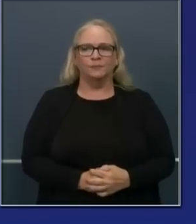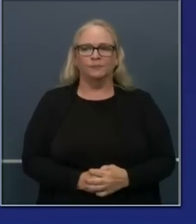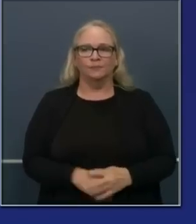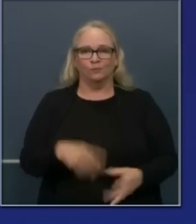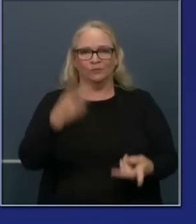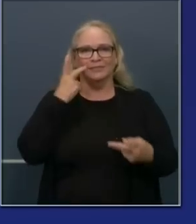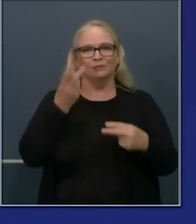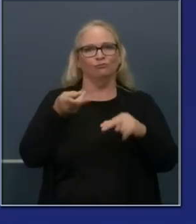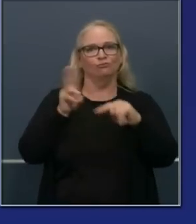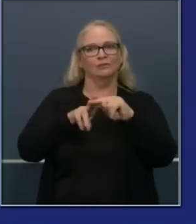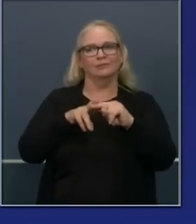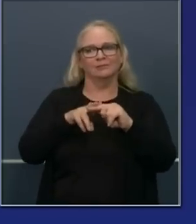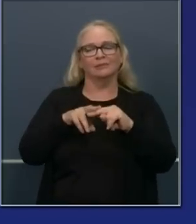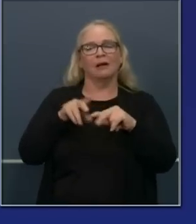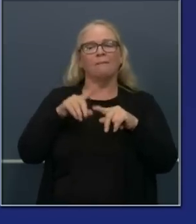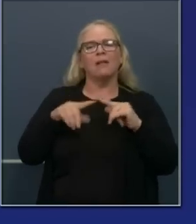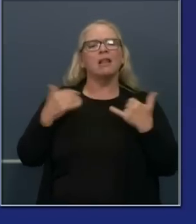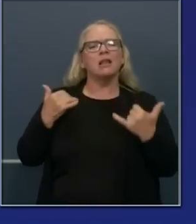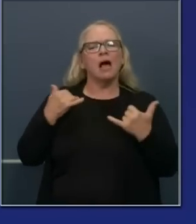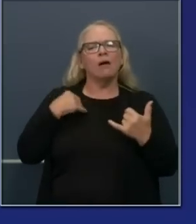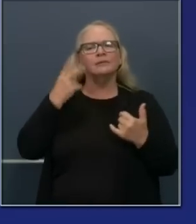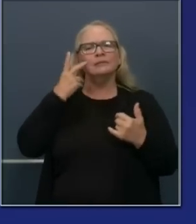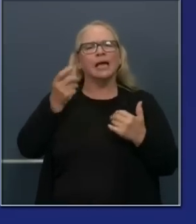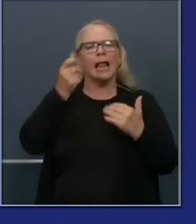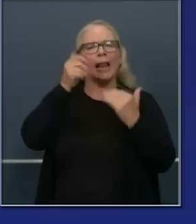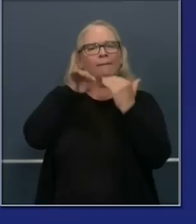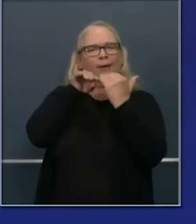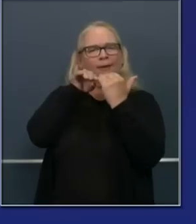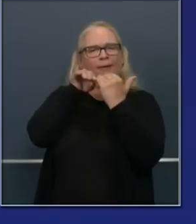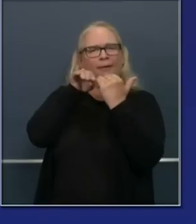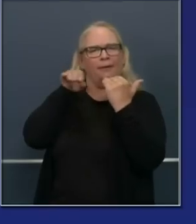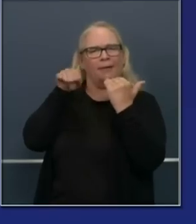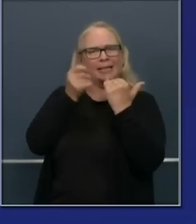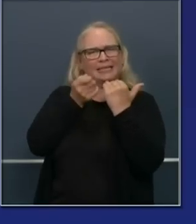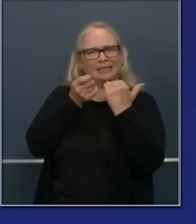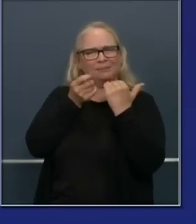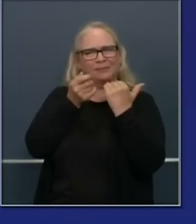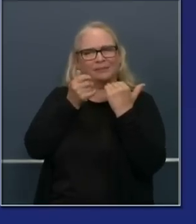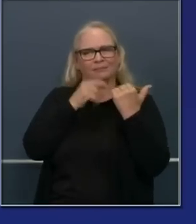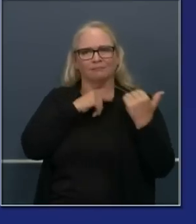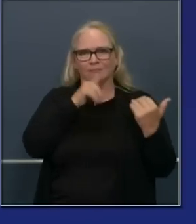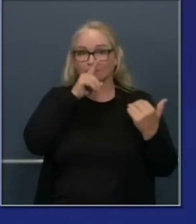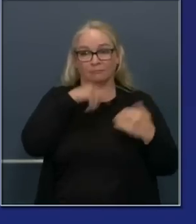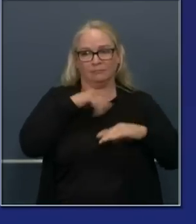PERIOD. SO YOU SAW BIG INCREASE AND NOW